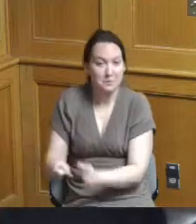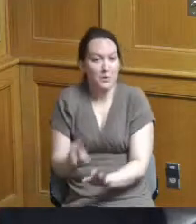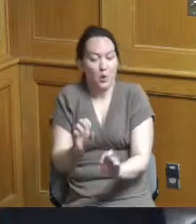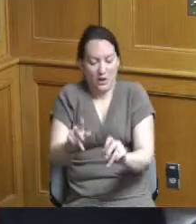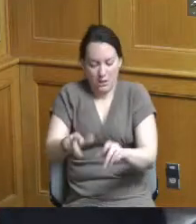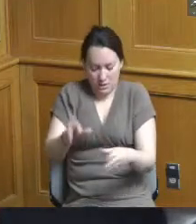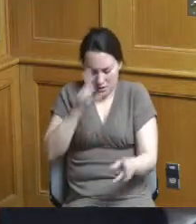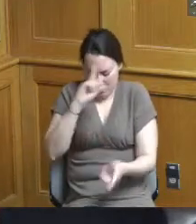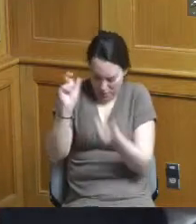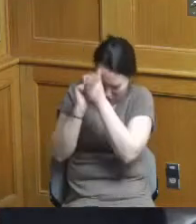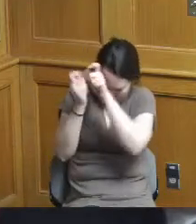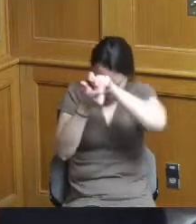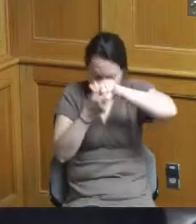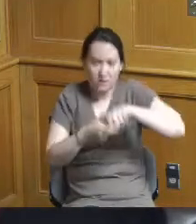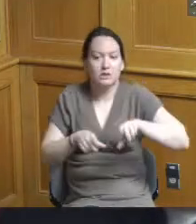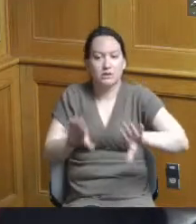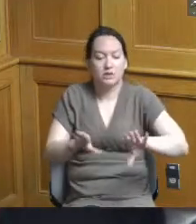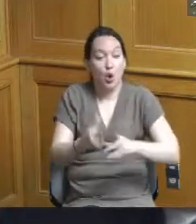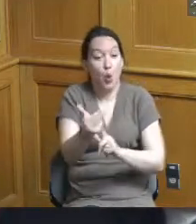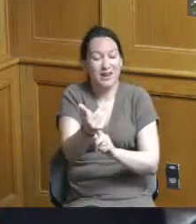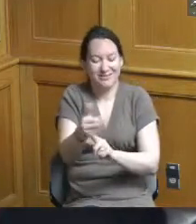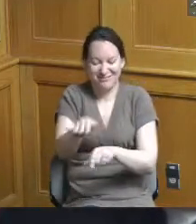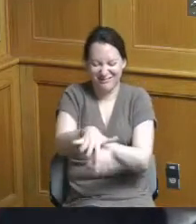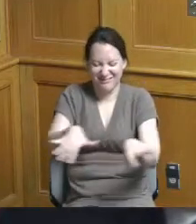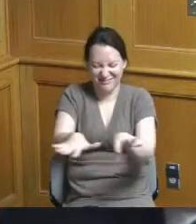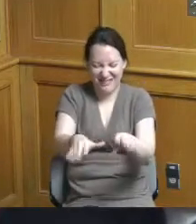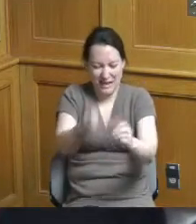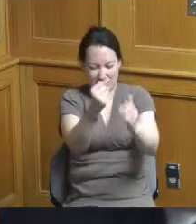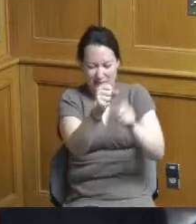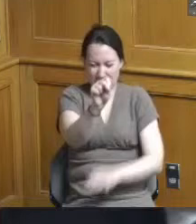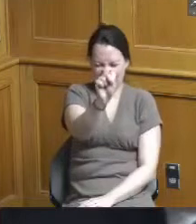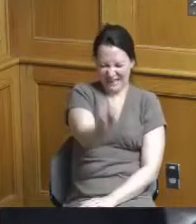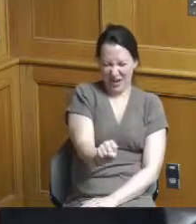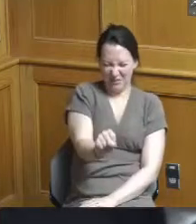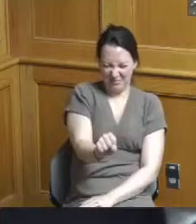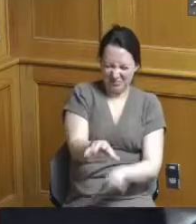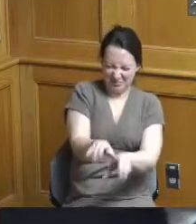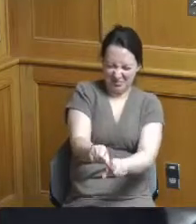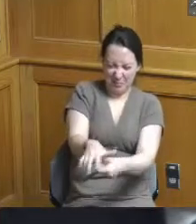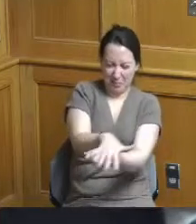to put the Convention Center Hotel on that lot to the South and still preserve that space for future